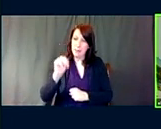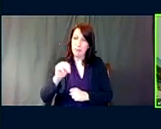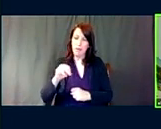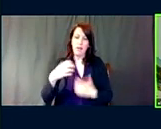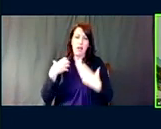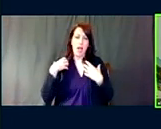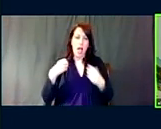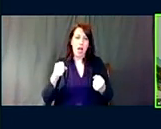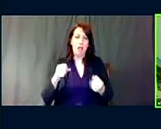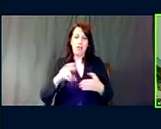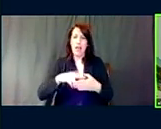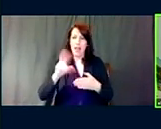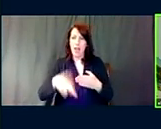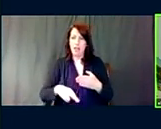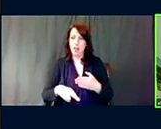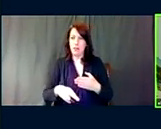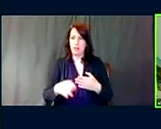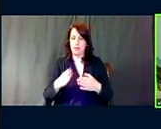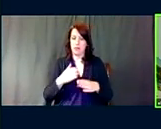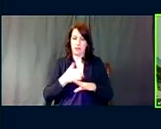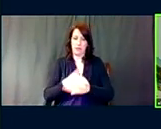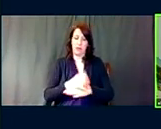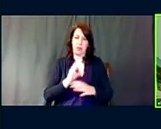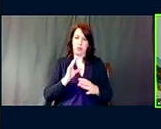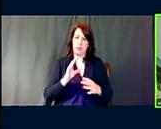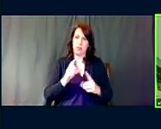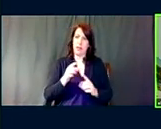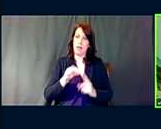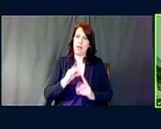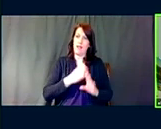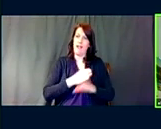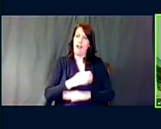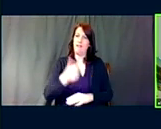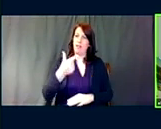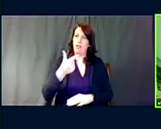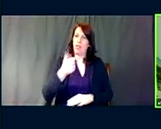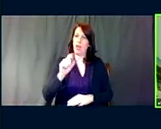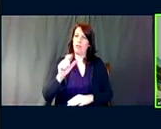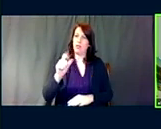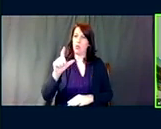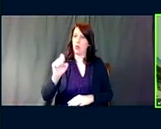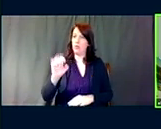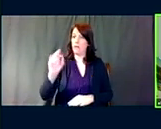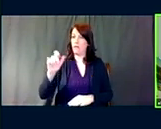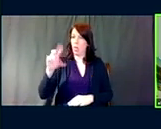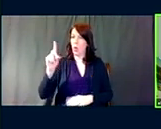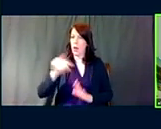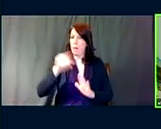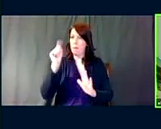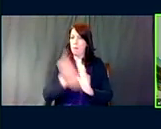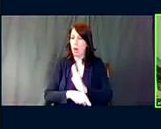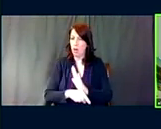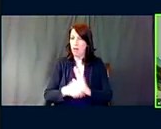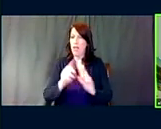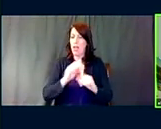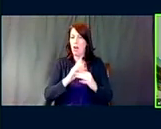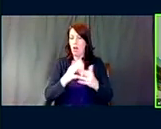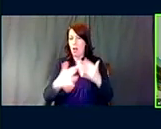AROUND RACISM AND HEALTH OUTCOMES, ESPECIALLY IN THE AFTERMATH OF THE GEORGE FLOYD MURDER AND ALL THE THINGS THAT